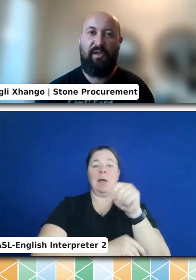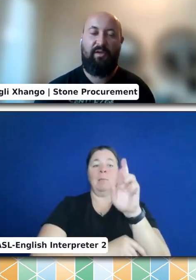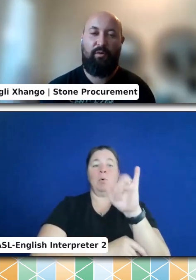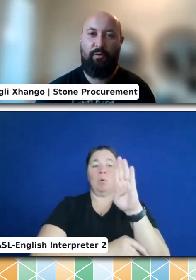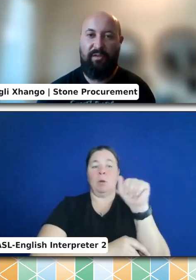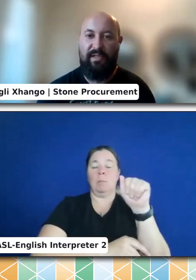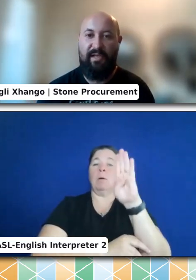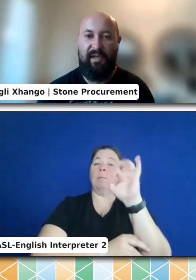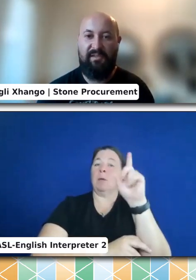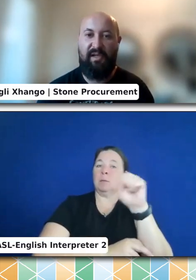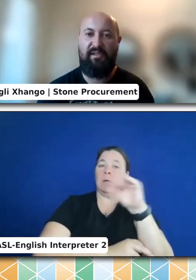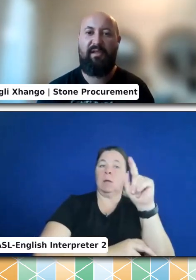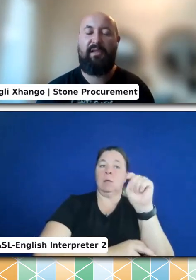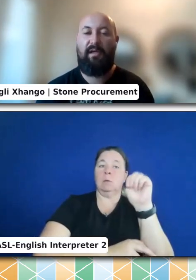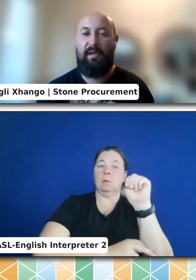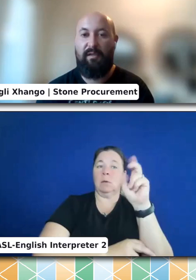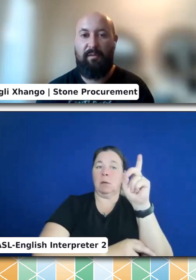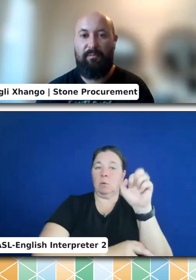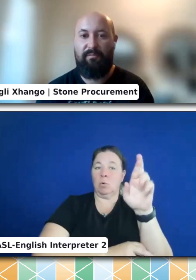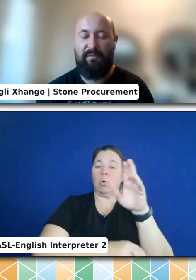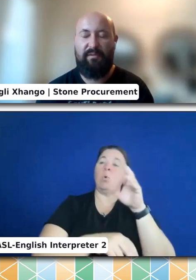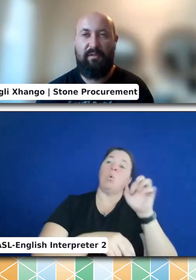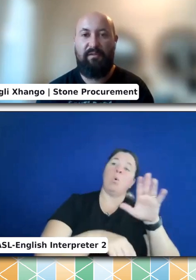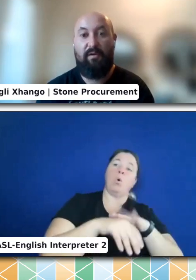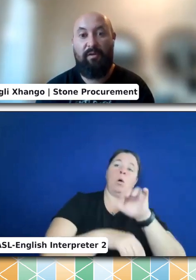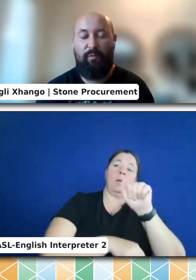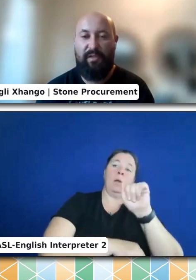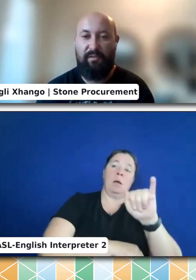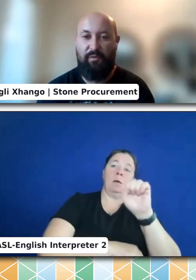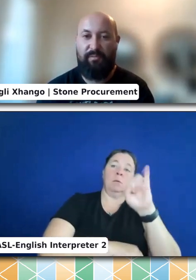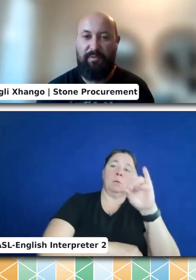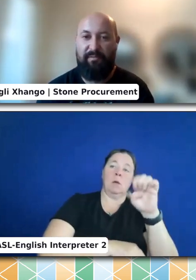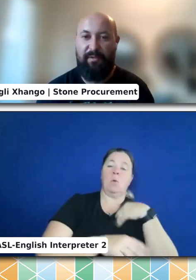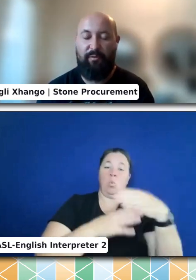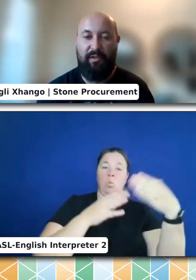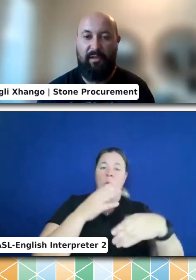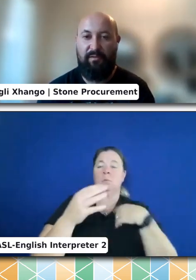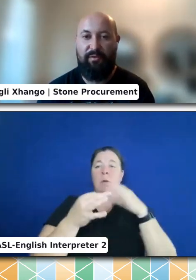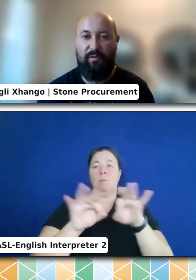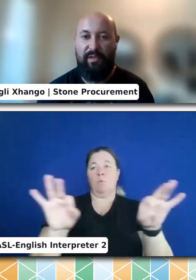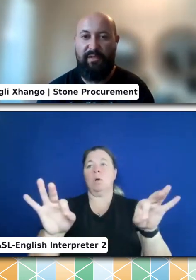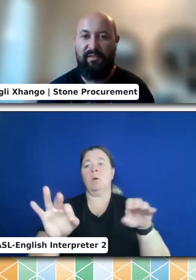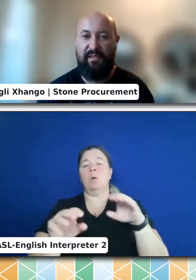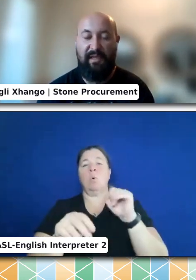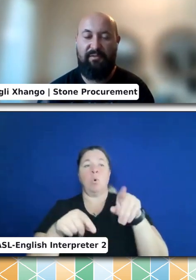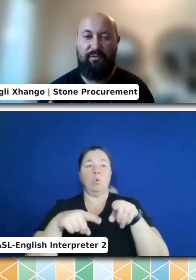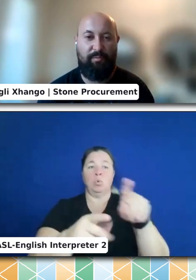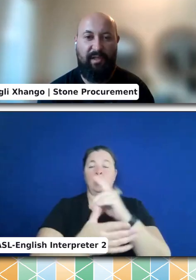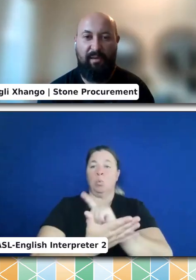Or on the AI side. I'm on the weekends, I'm usually pretty free, or during the weekdays, after 2PM.